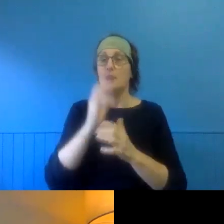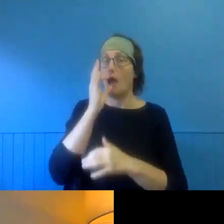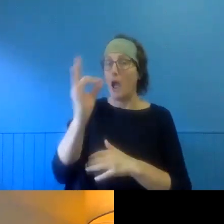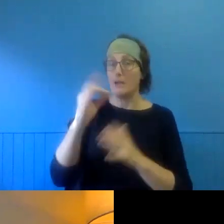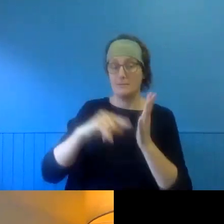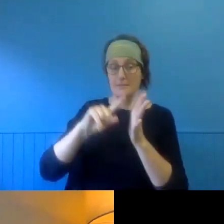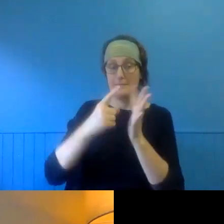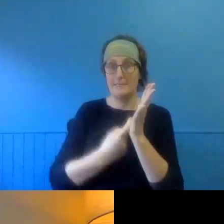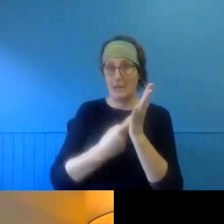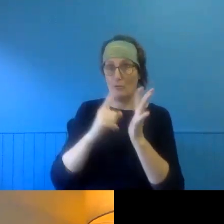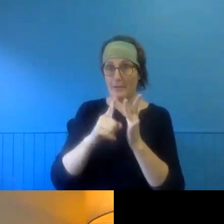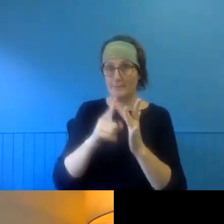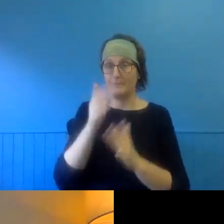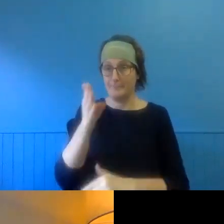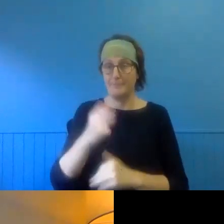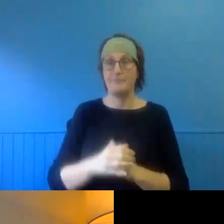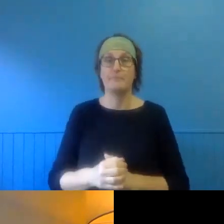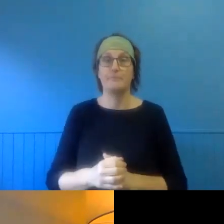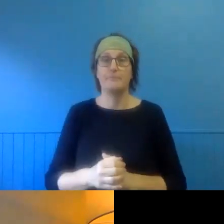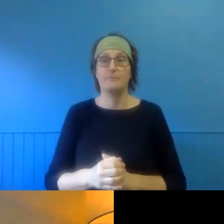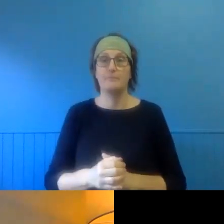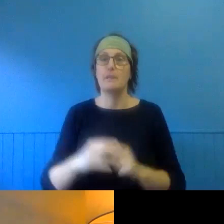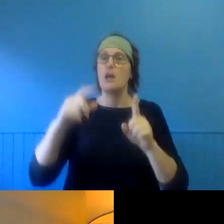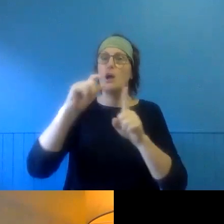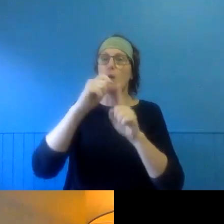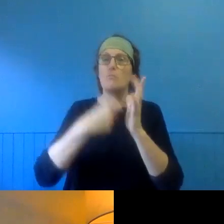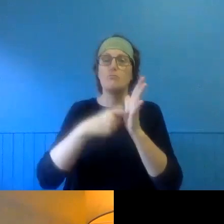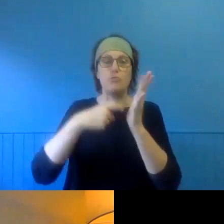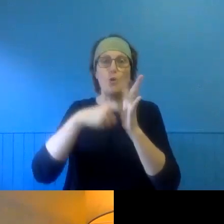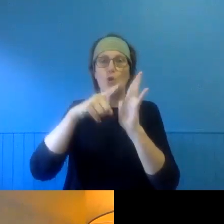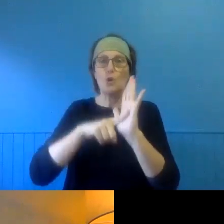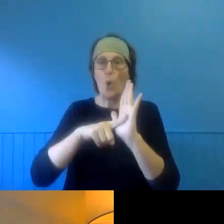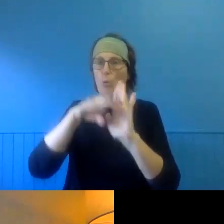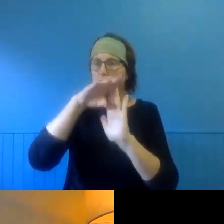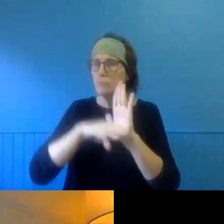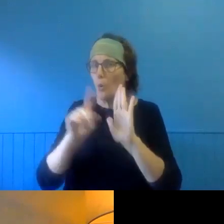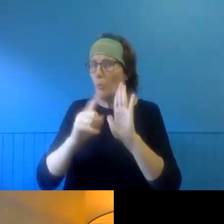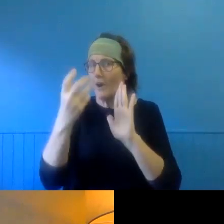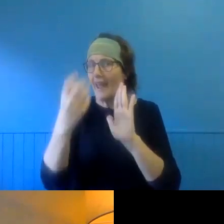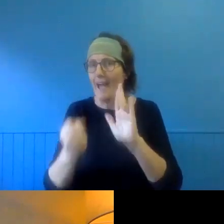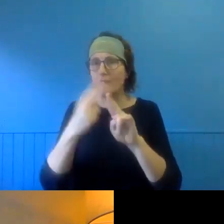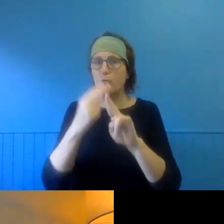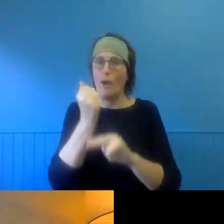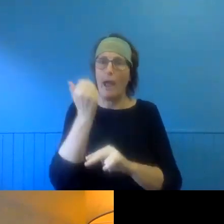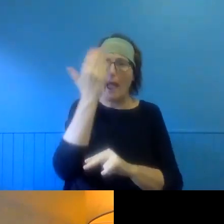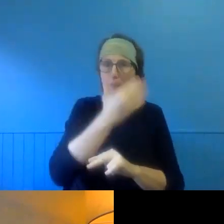Terri: What protocols are in process for our Aboriginal brothers - Torres